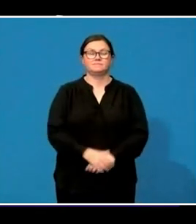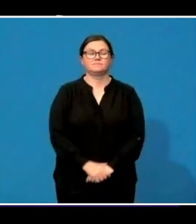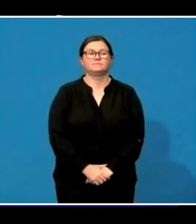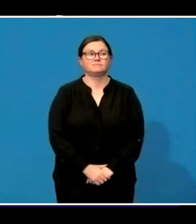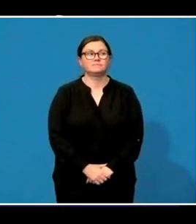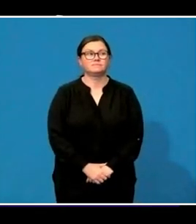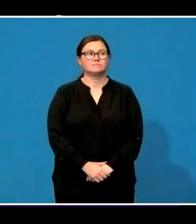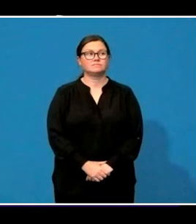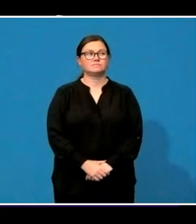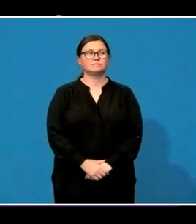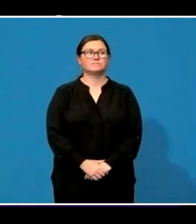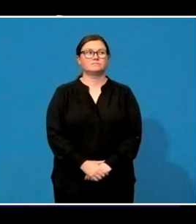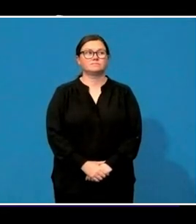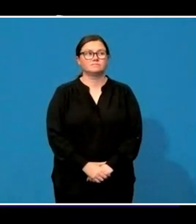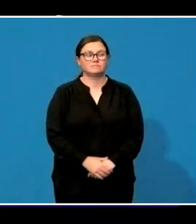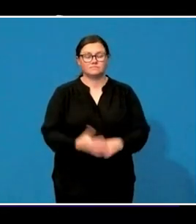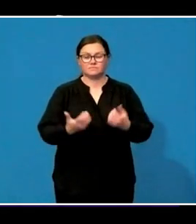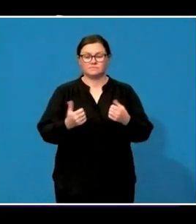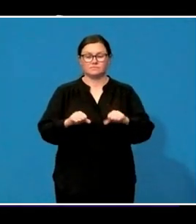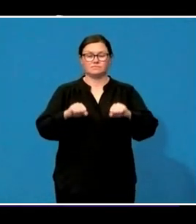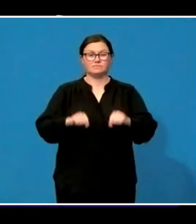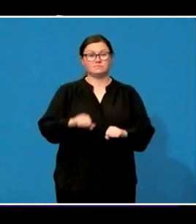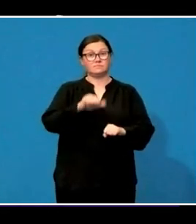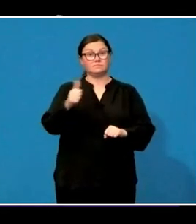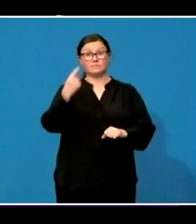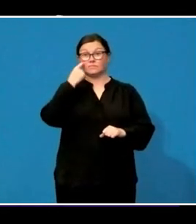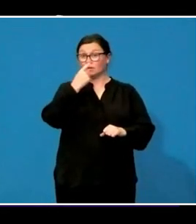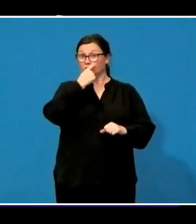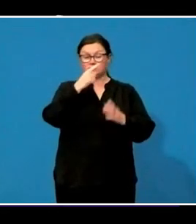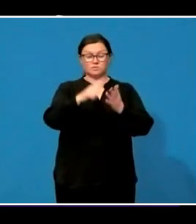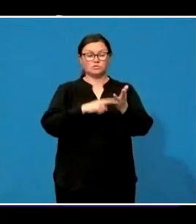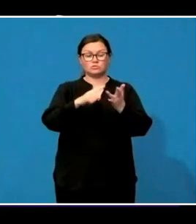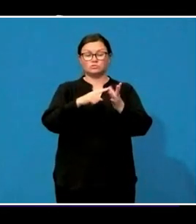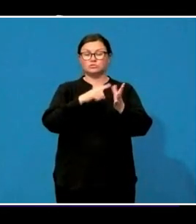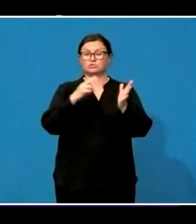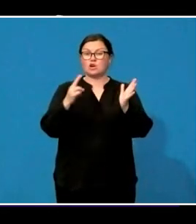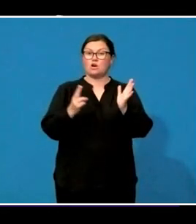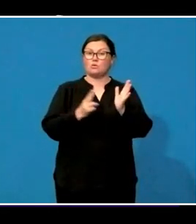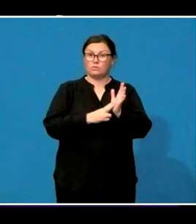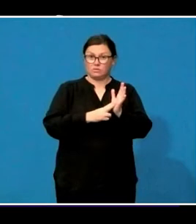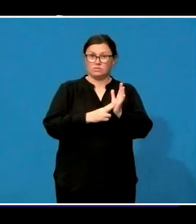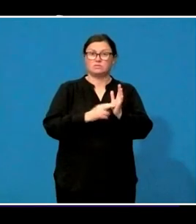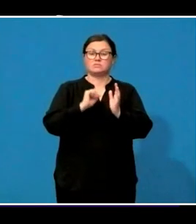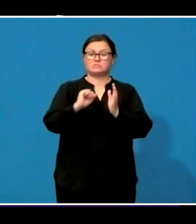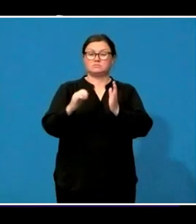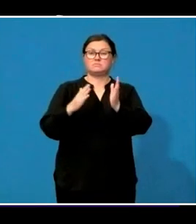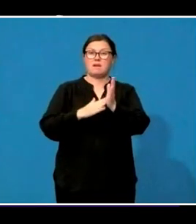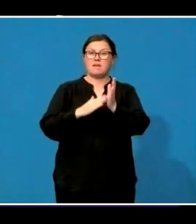Chair, the next witness is Joan, the carer of Joziah, whose mother Daisy gave evidence before lunch.